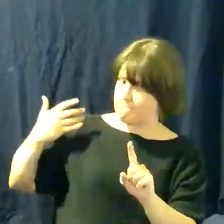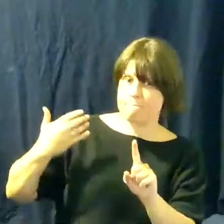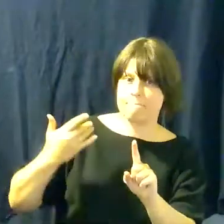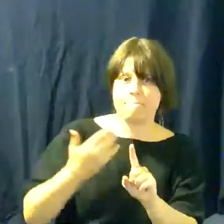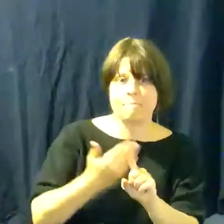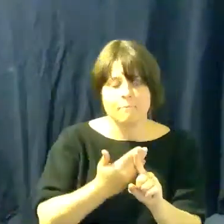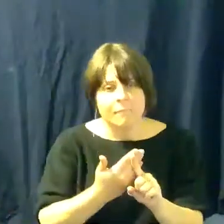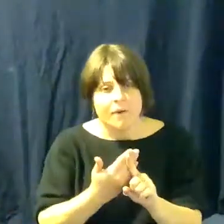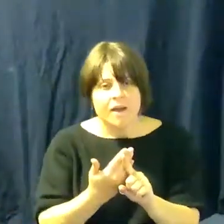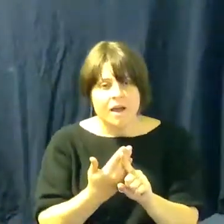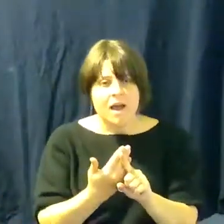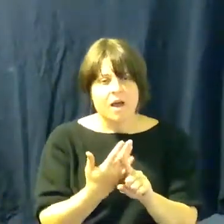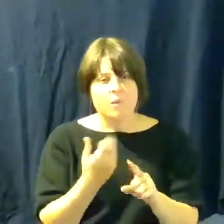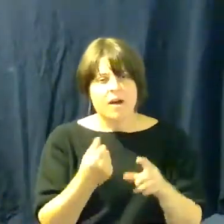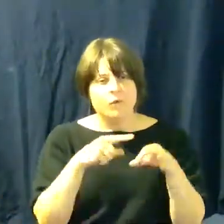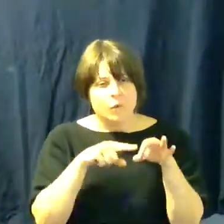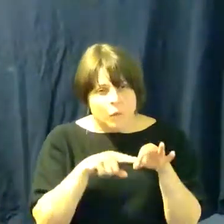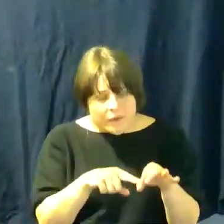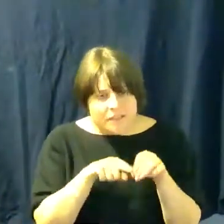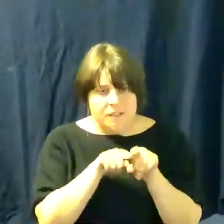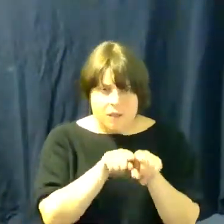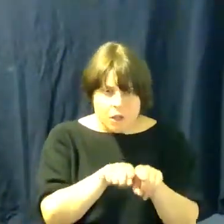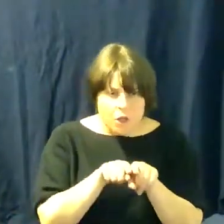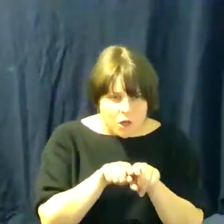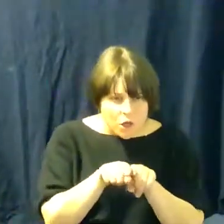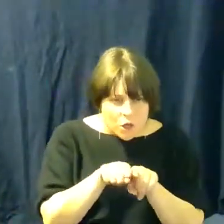In the final session we will recap and go over any questions